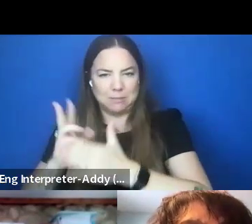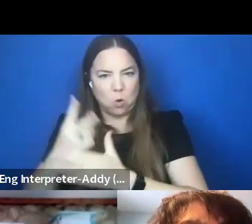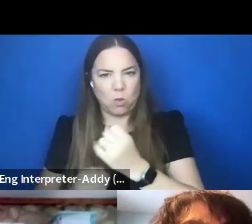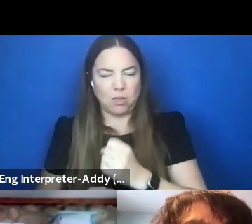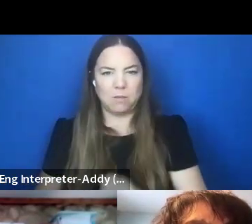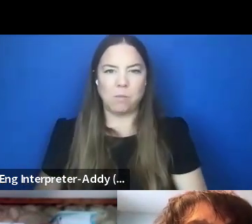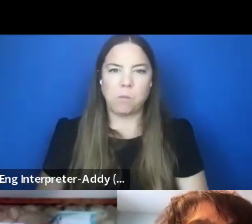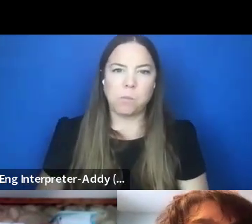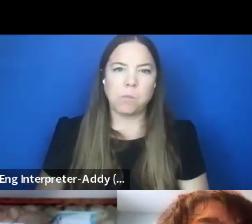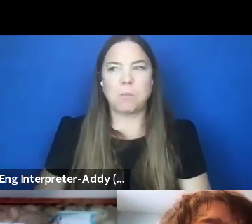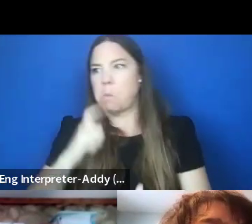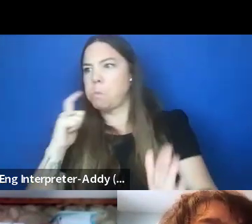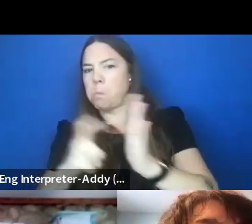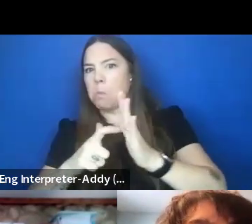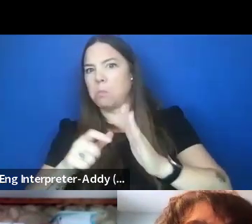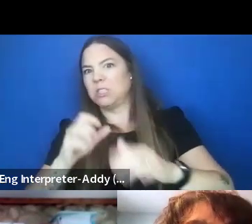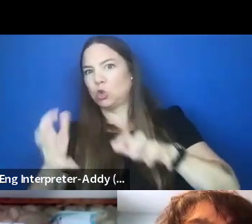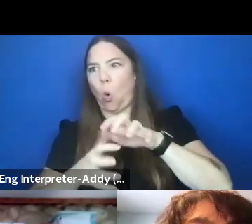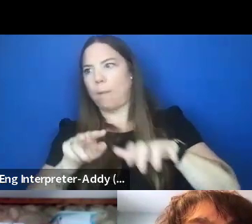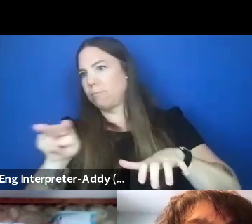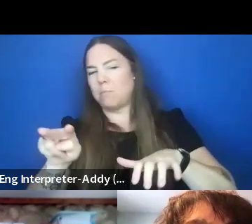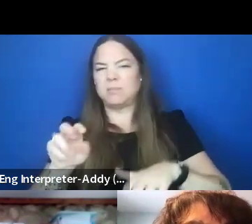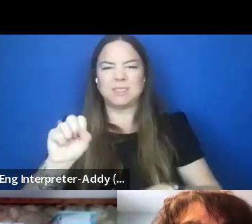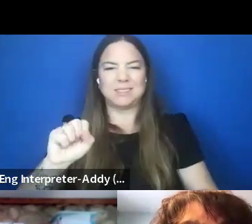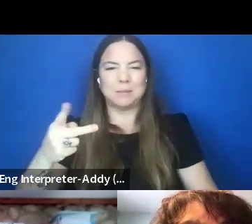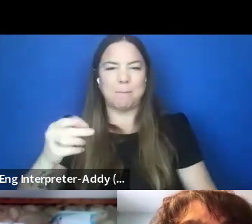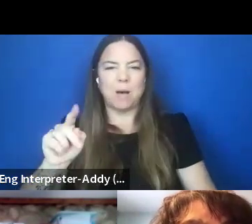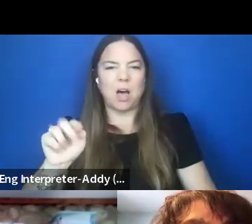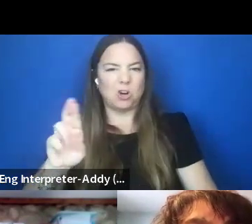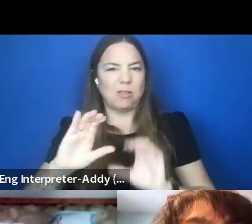Adeleigh Belyeu: but I'm not gonna be able to, unfortunately, to do that. Adeleigh Belyeu: But